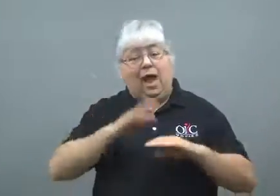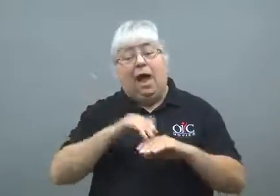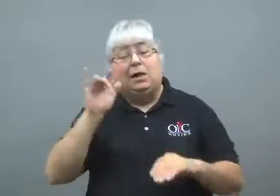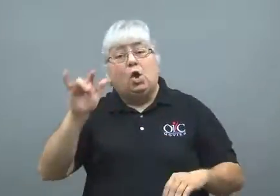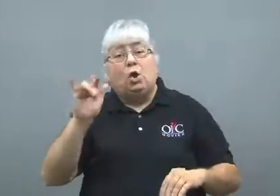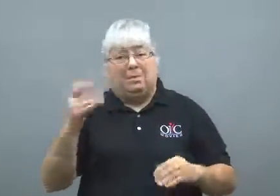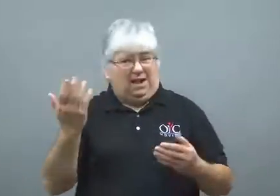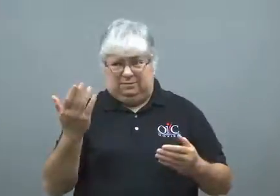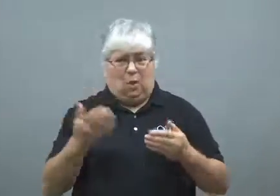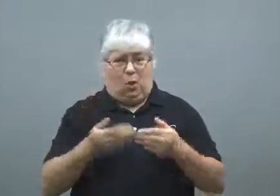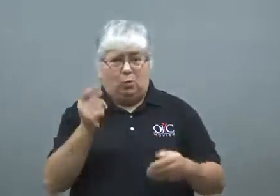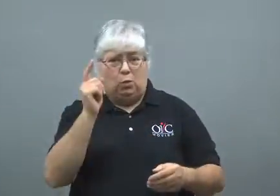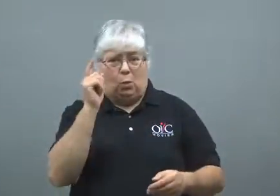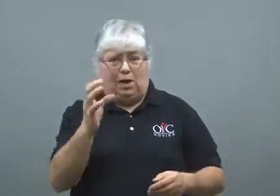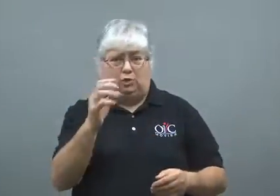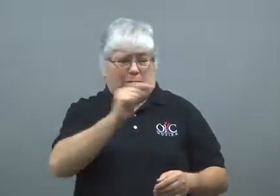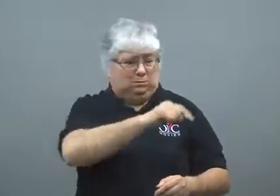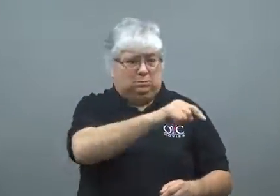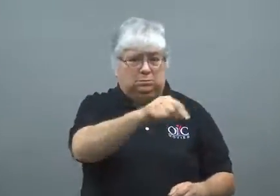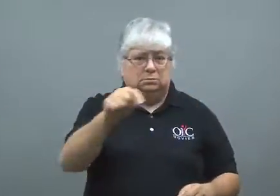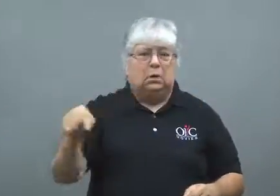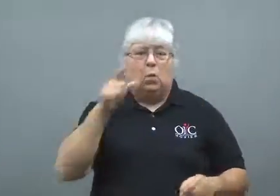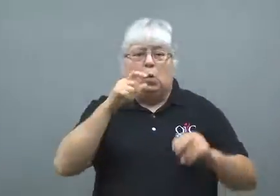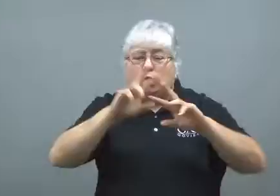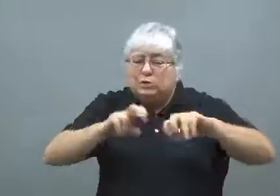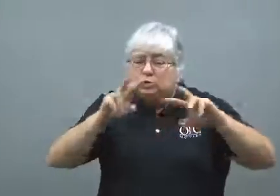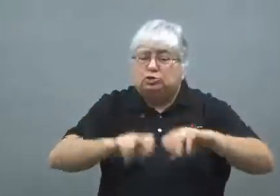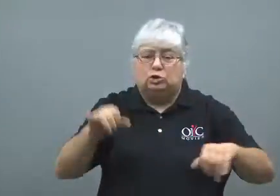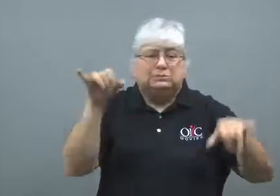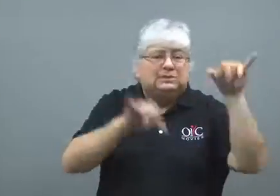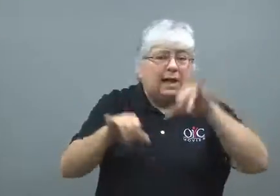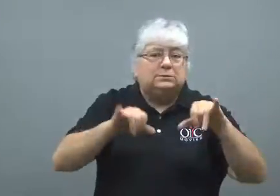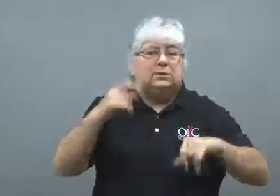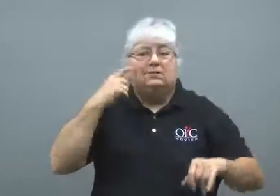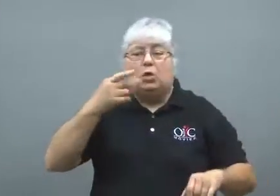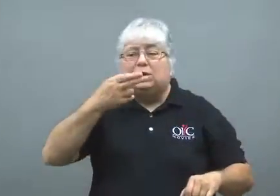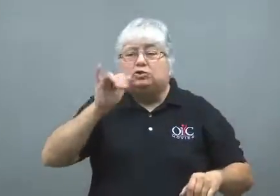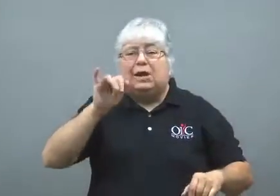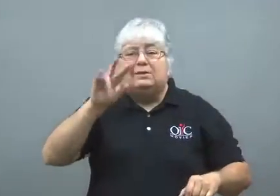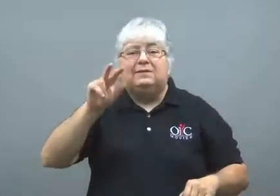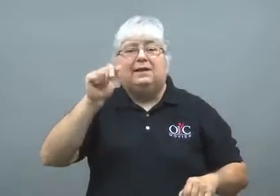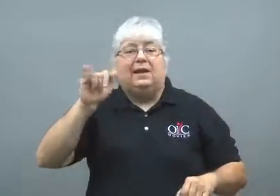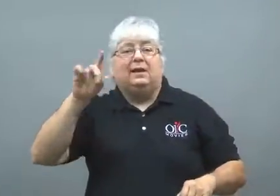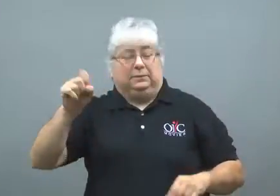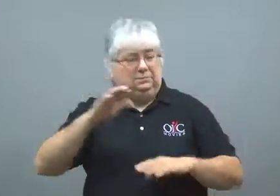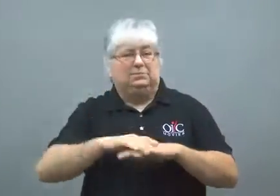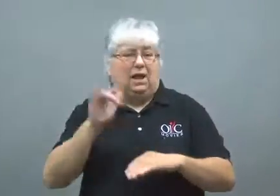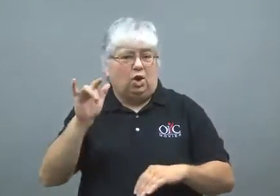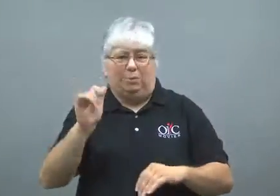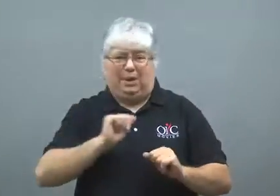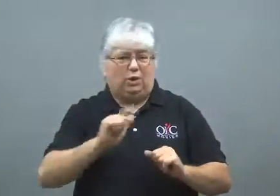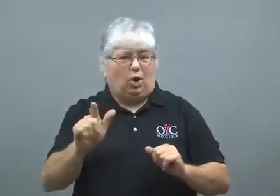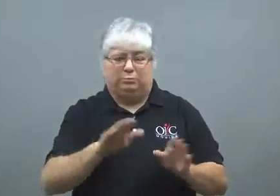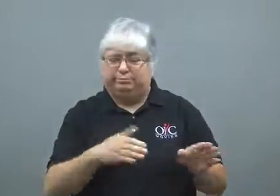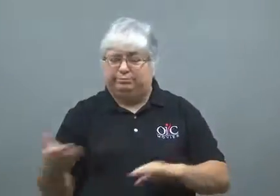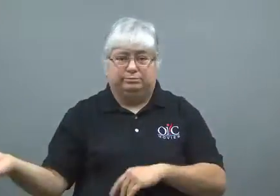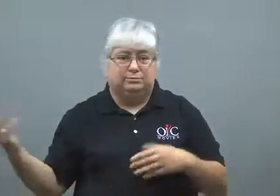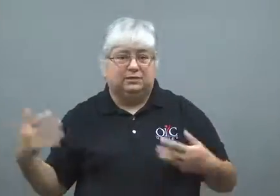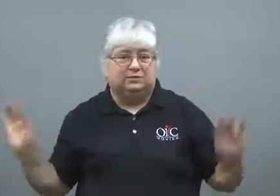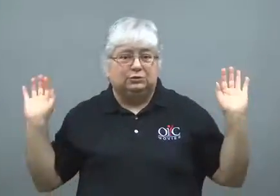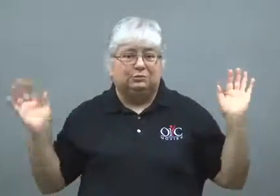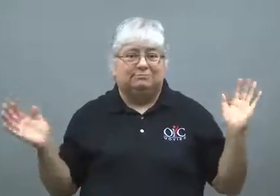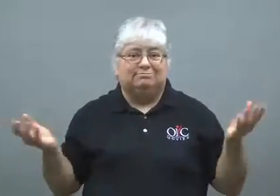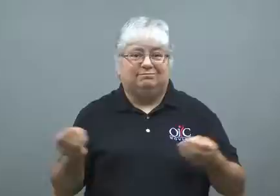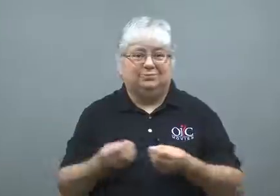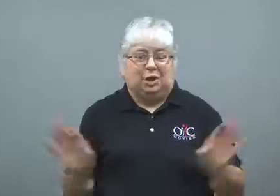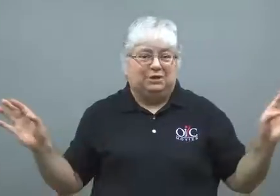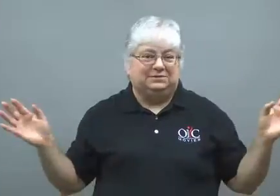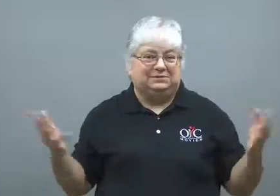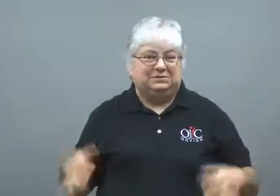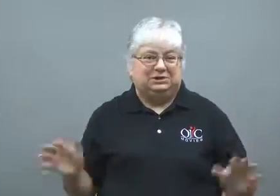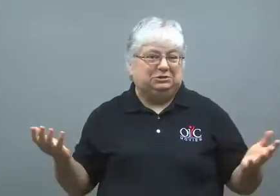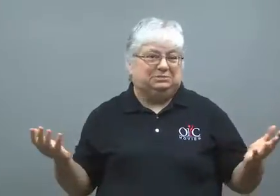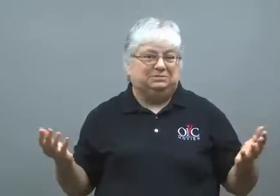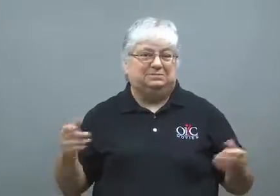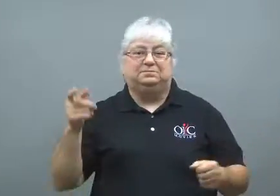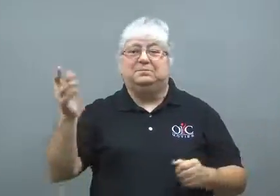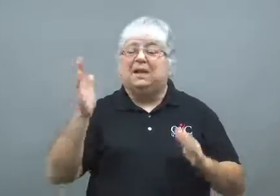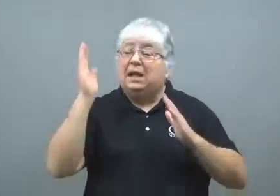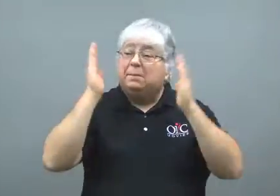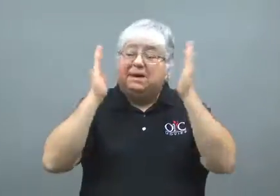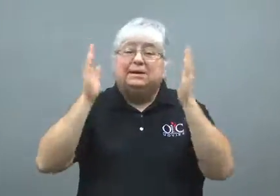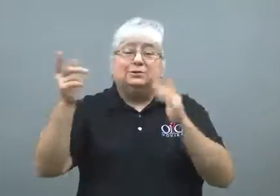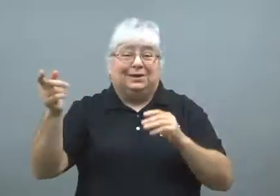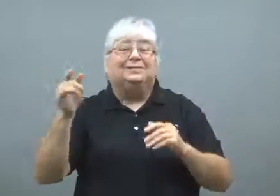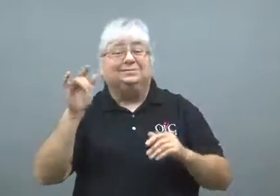There were nearly 100 HIV/AIDS researchers and scientists on the plane.